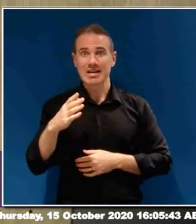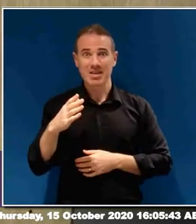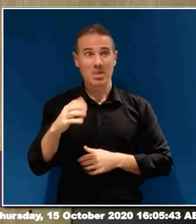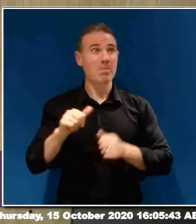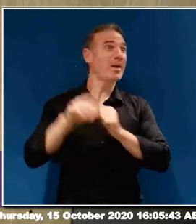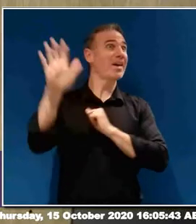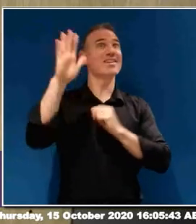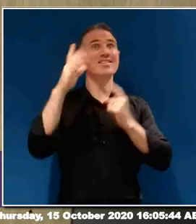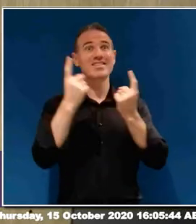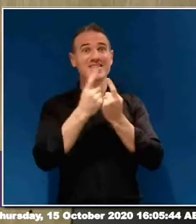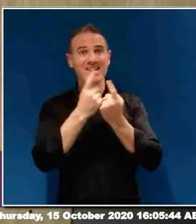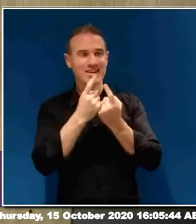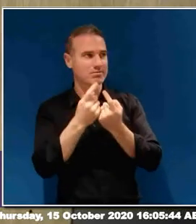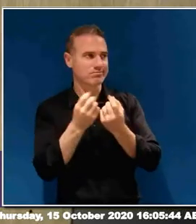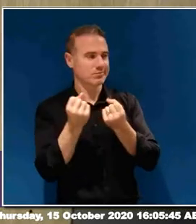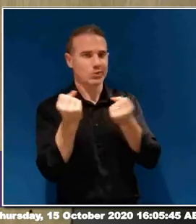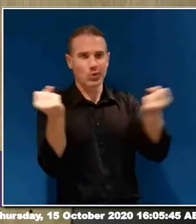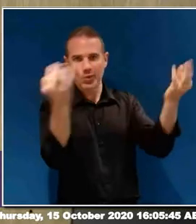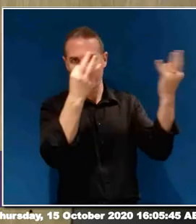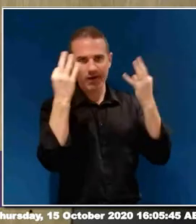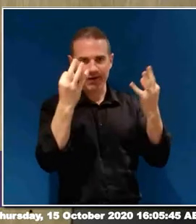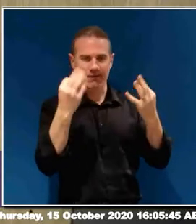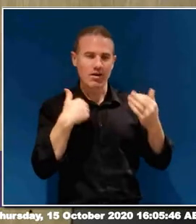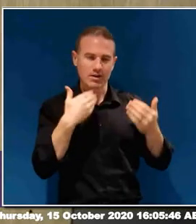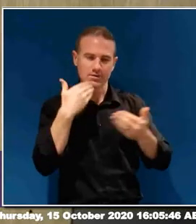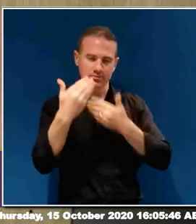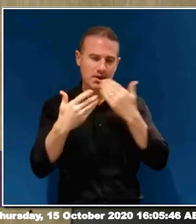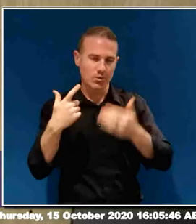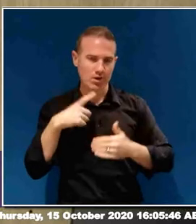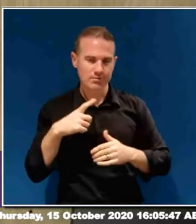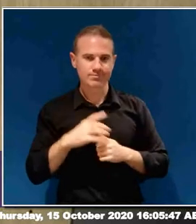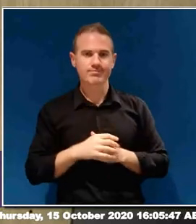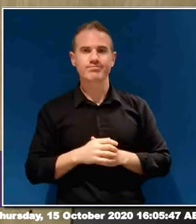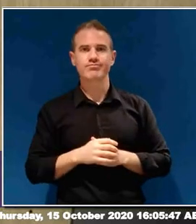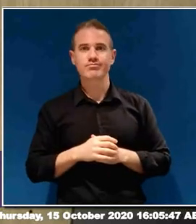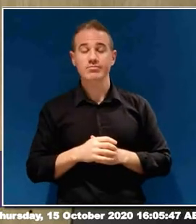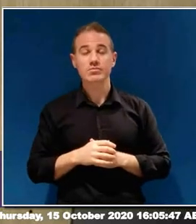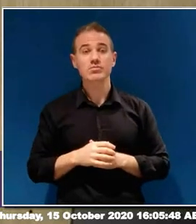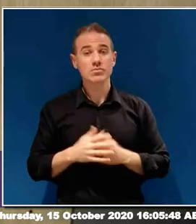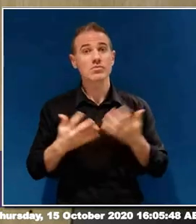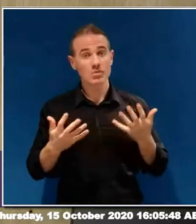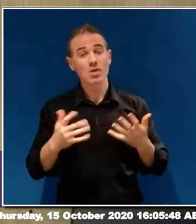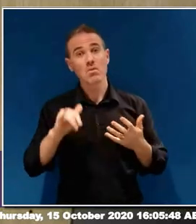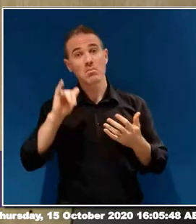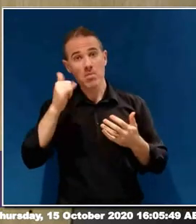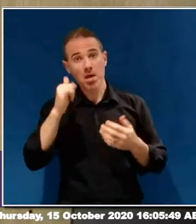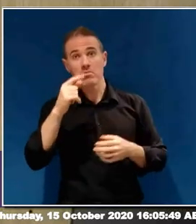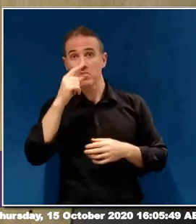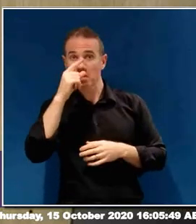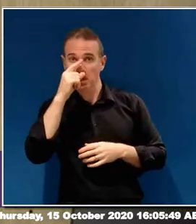So what you are more likely to find is it working within individual classrooms